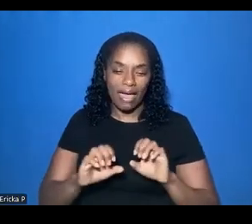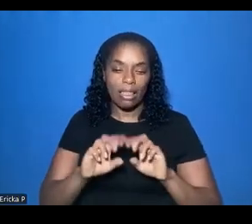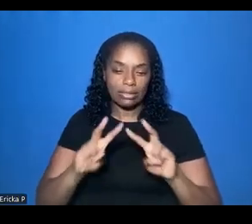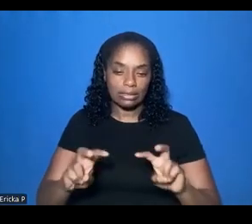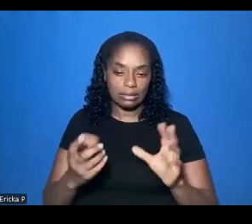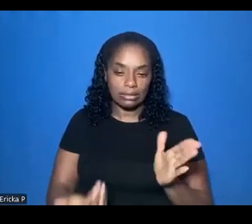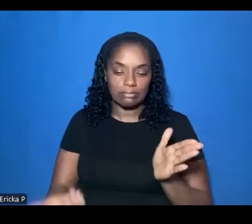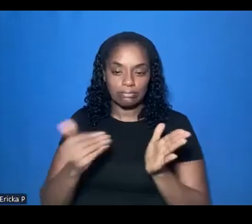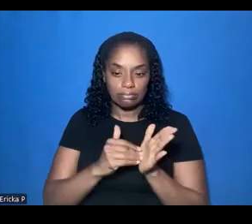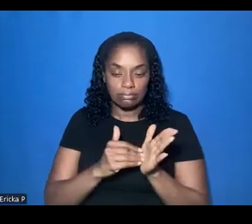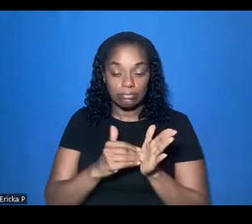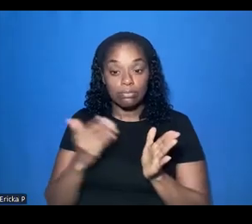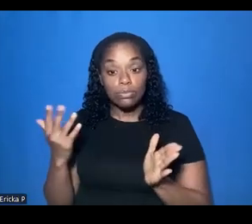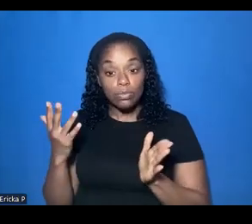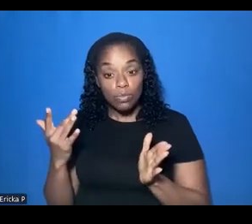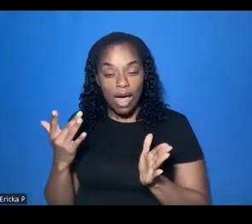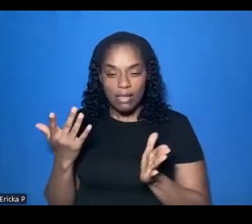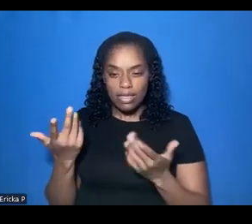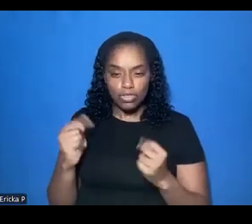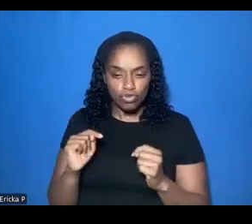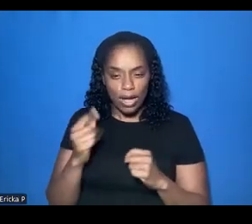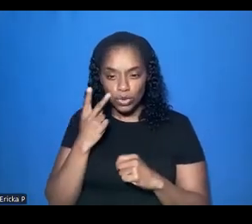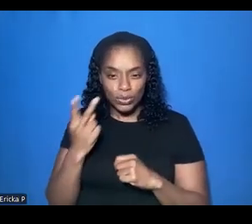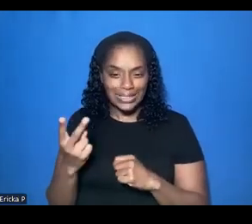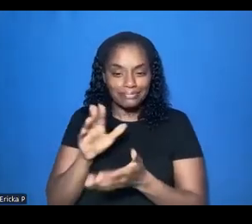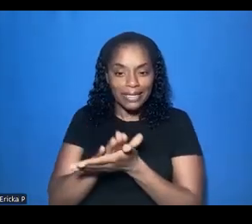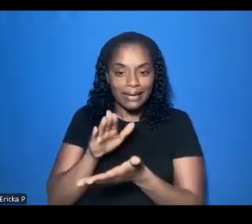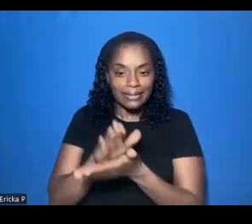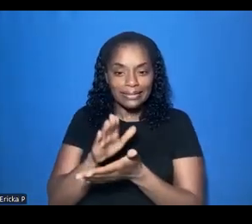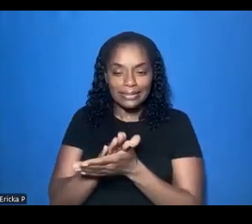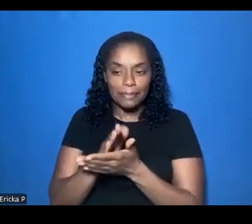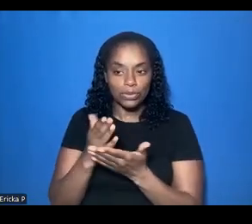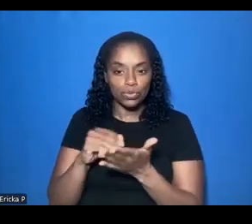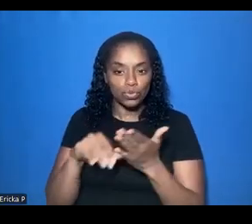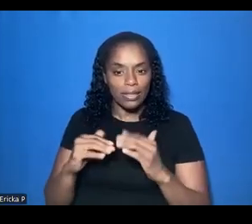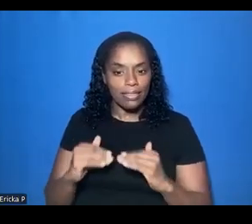And they do this to see where the student is academically, if they're receiving